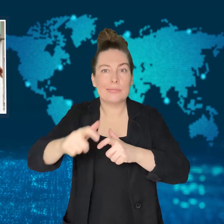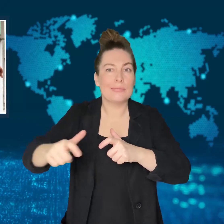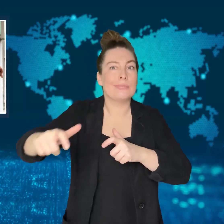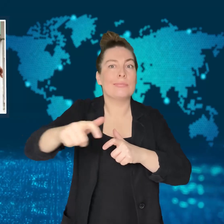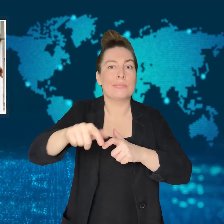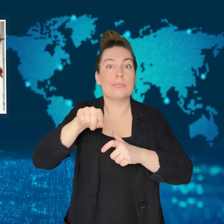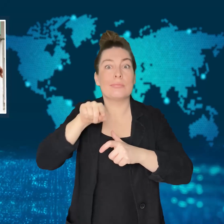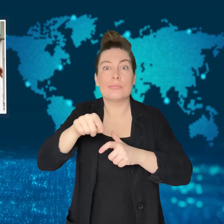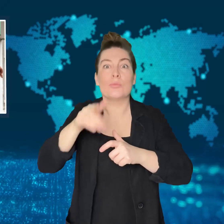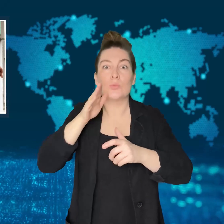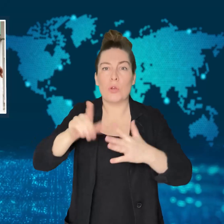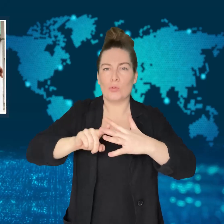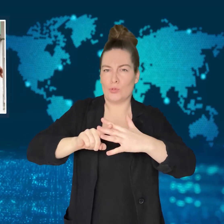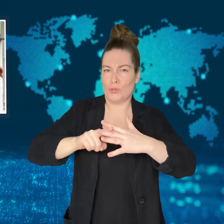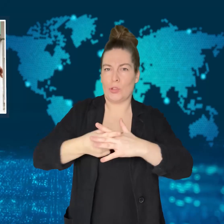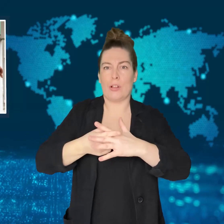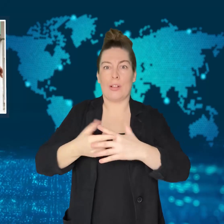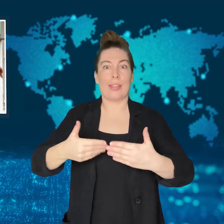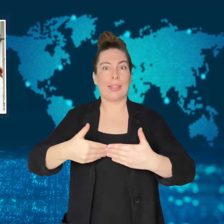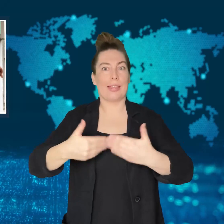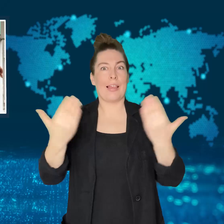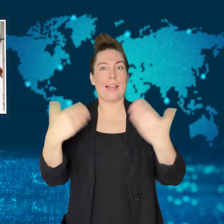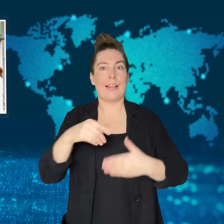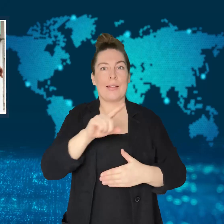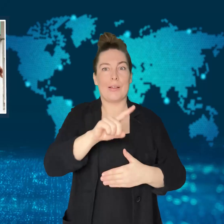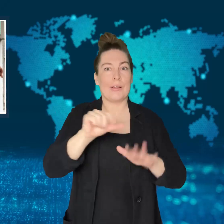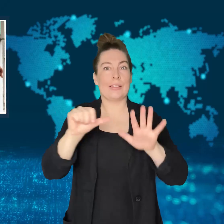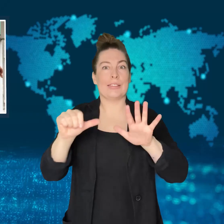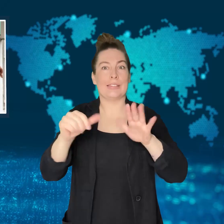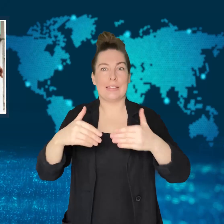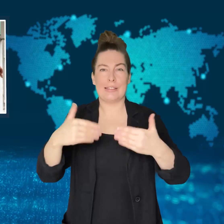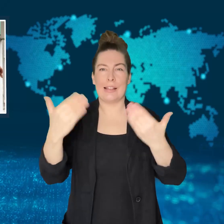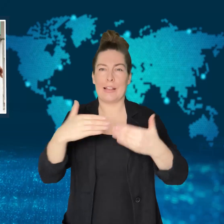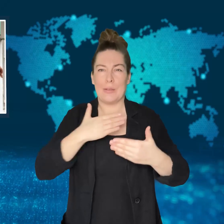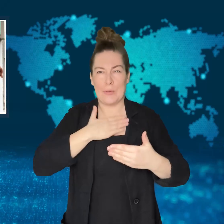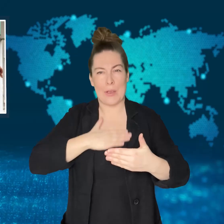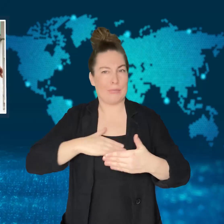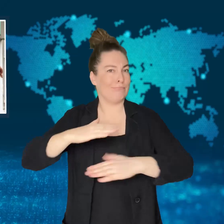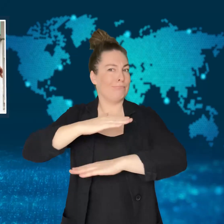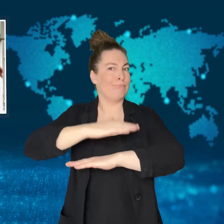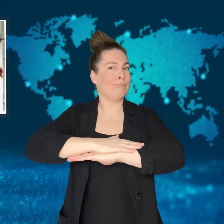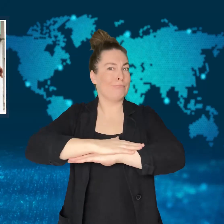the agreement would start on the 16th day of the ceasefire.